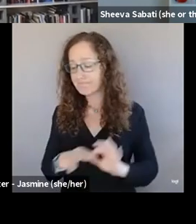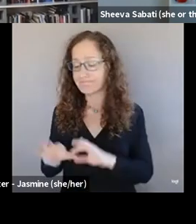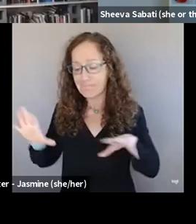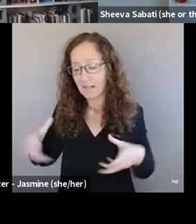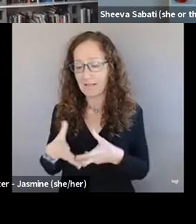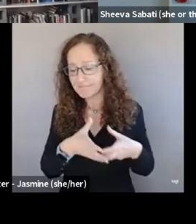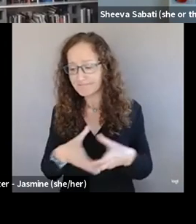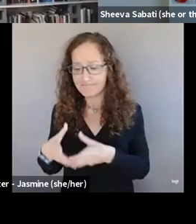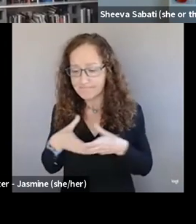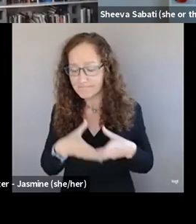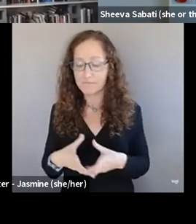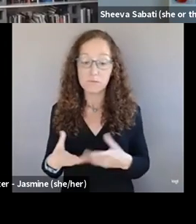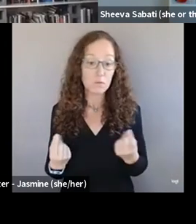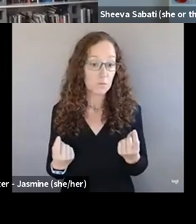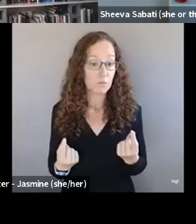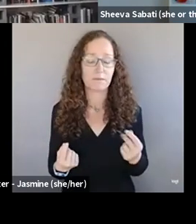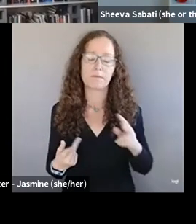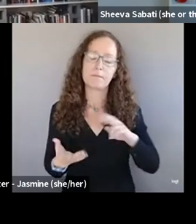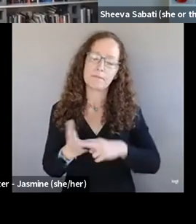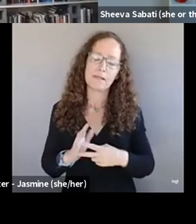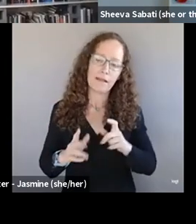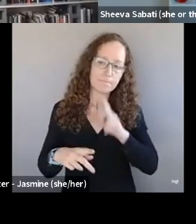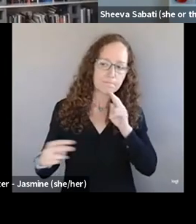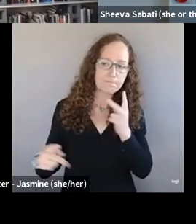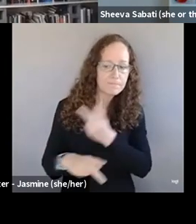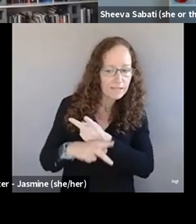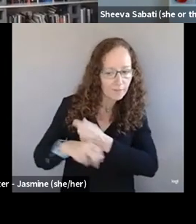out for each other. And in the United States of America.